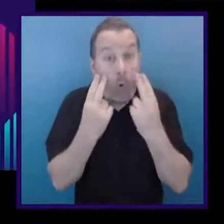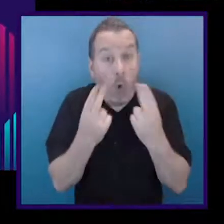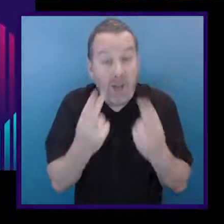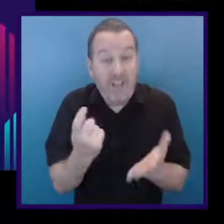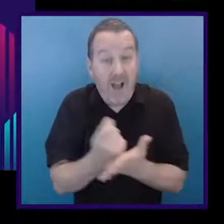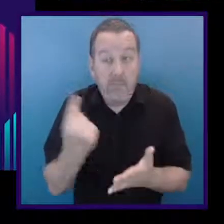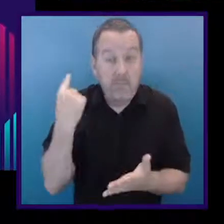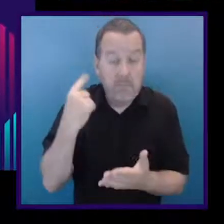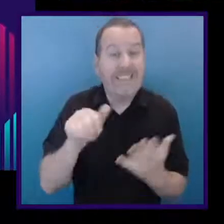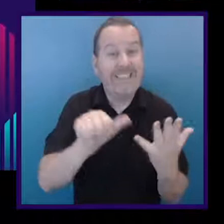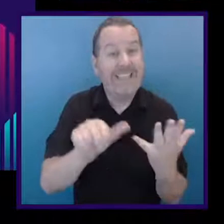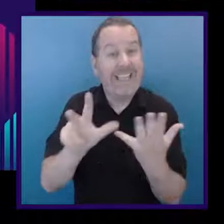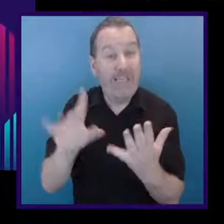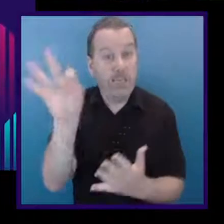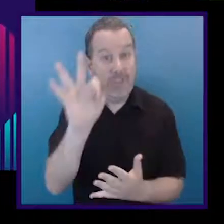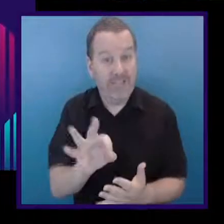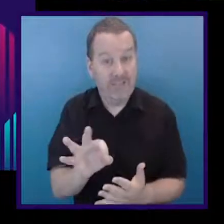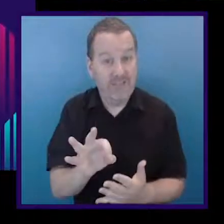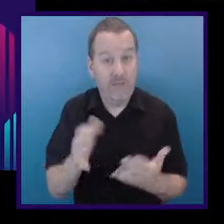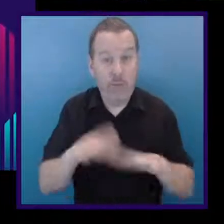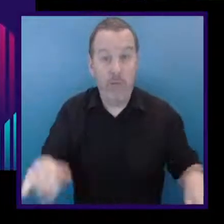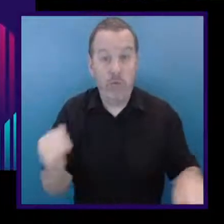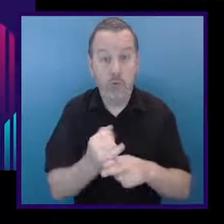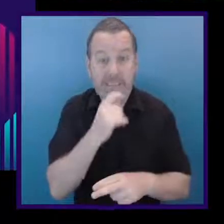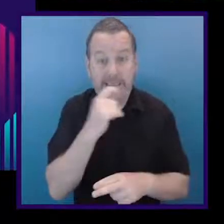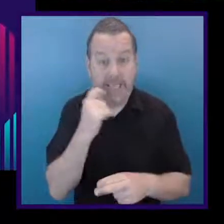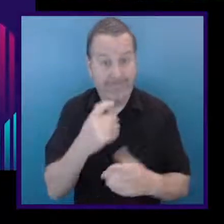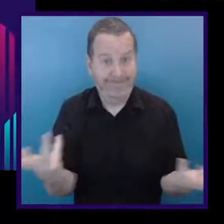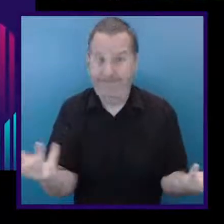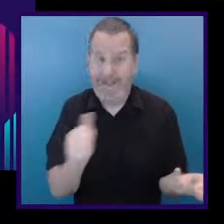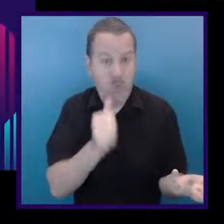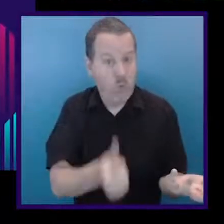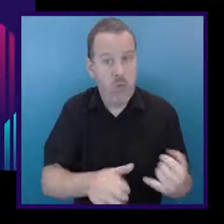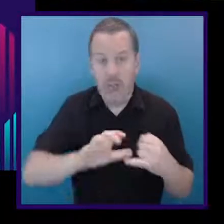no opportunities for their pupils, or indeed staff for international engagement, no contacts